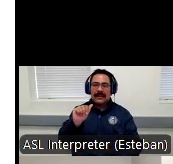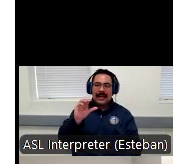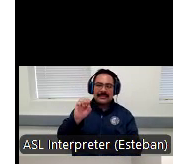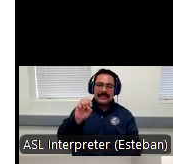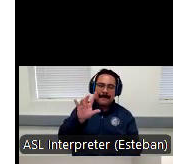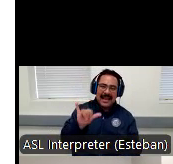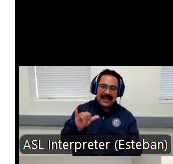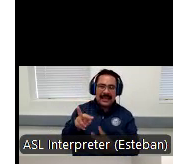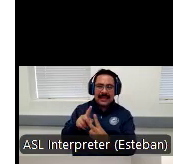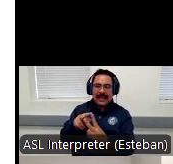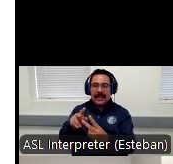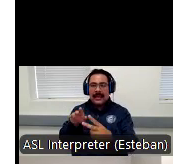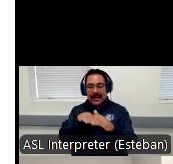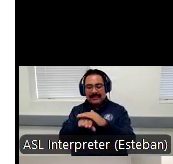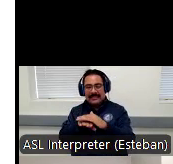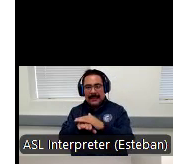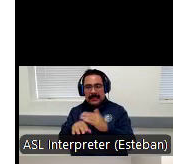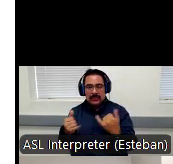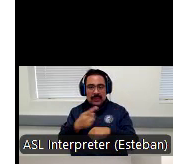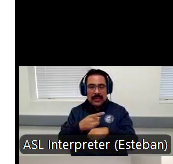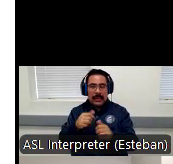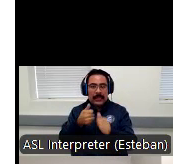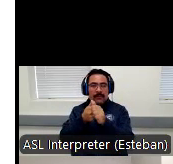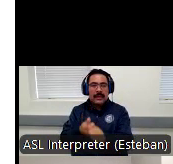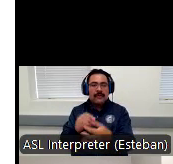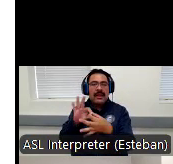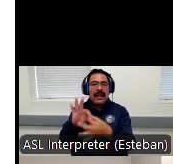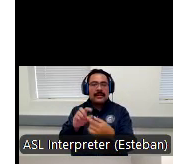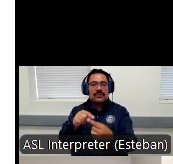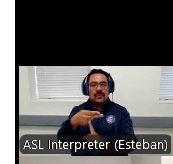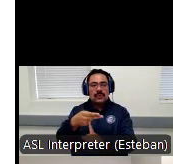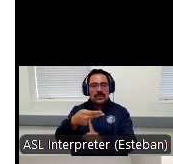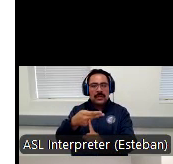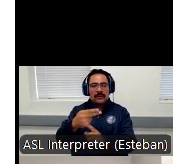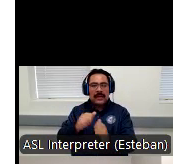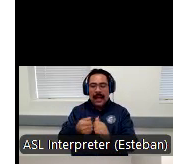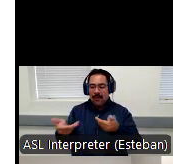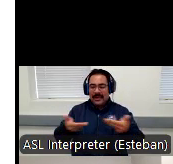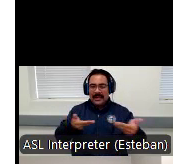about accessibility today in the context of hotels, it's really how guests are able to access